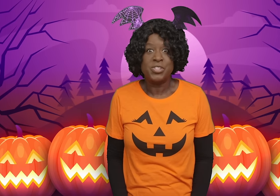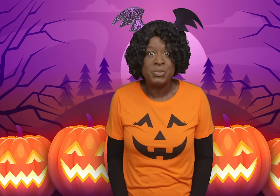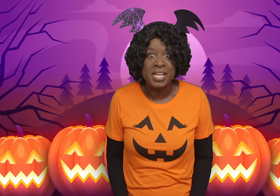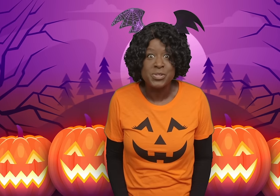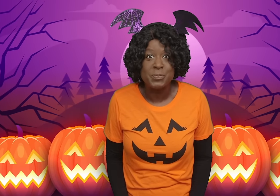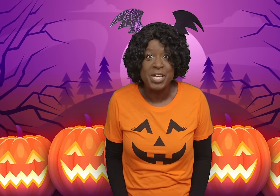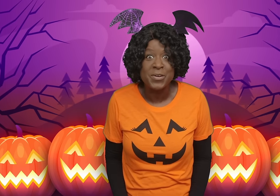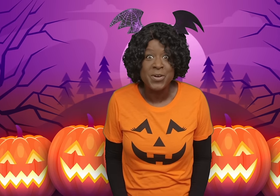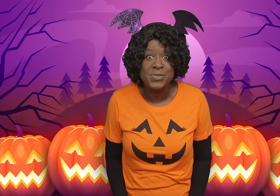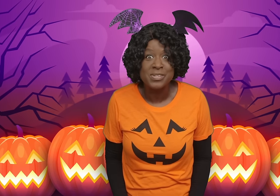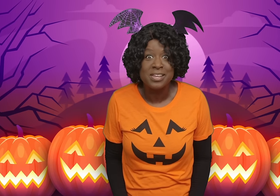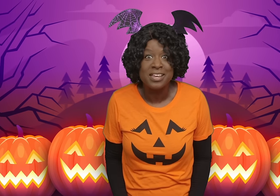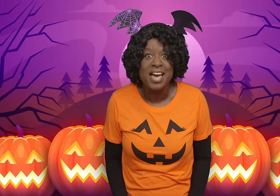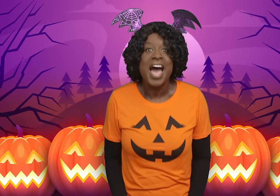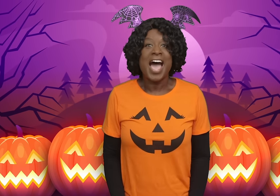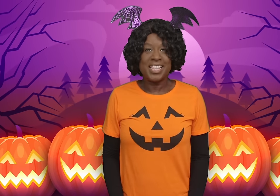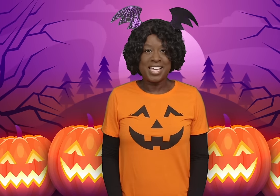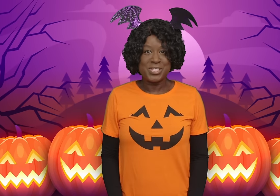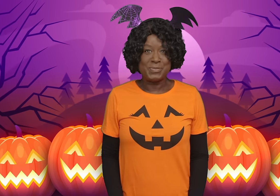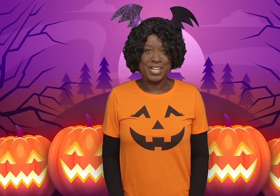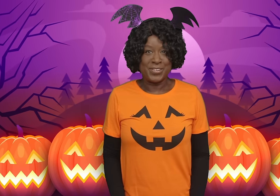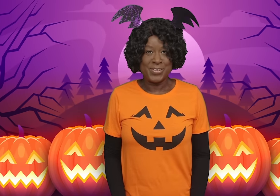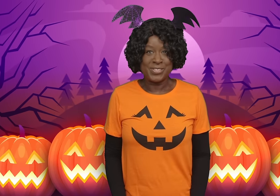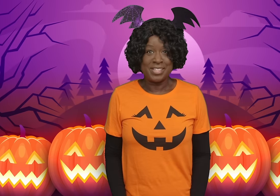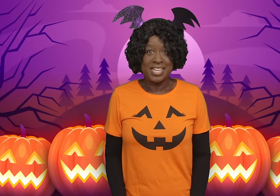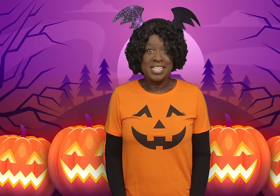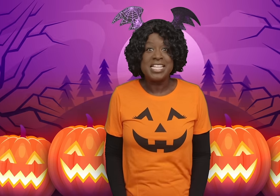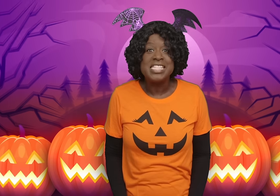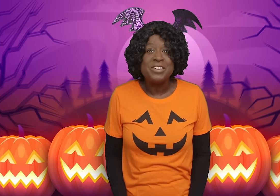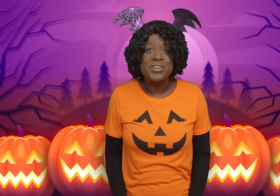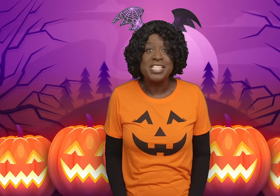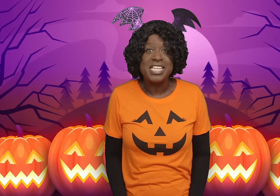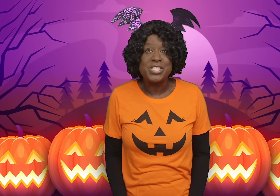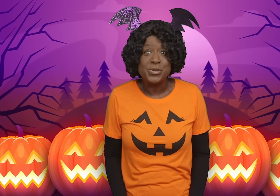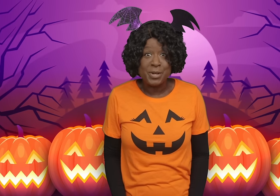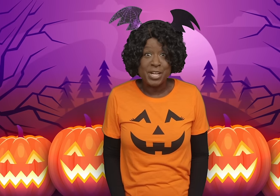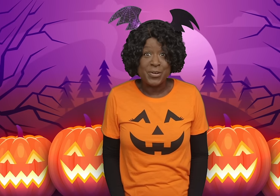Do you like superheroes? I like superheroes. Let's see if we can see a superhero.